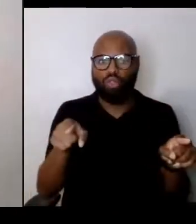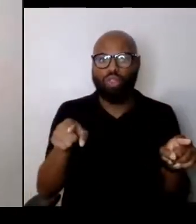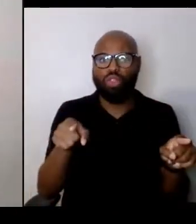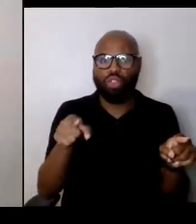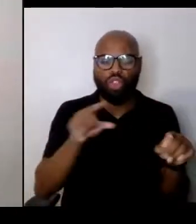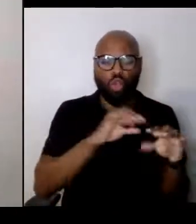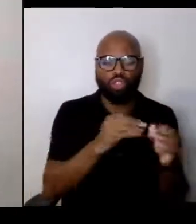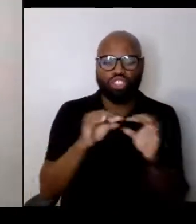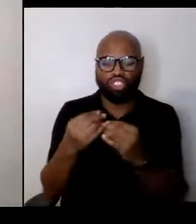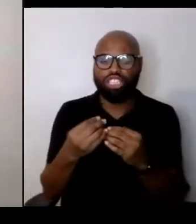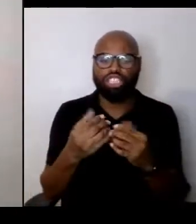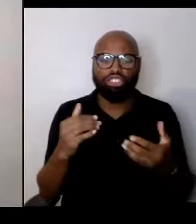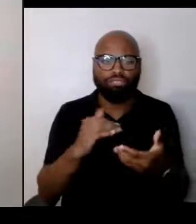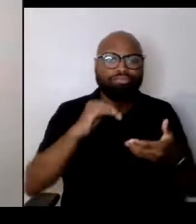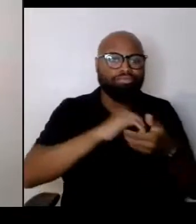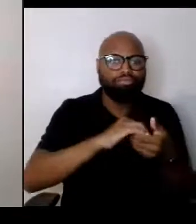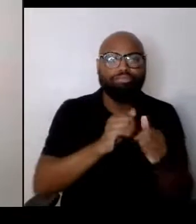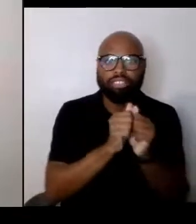cause really it is a collective work.